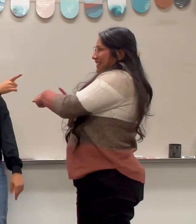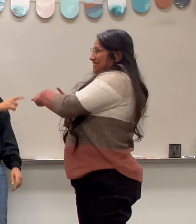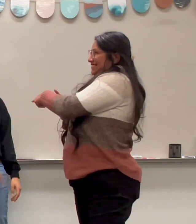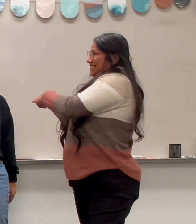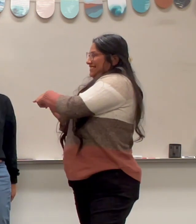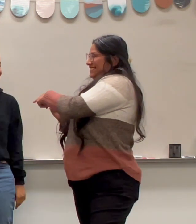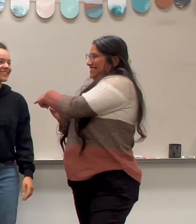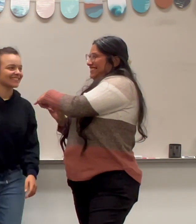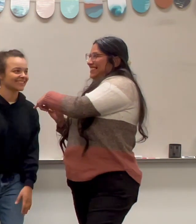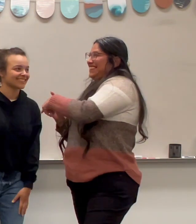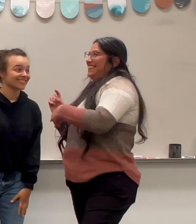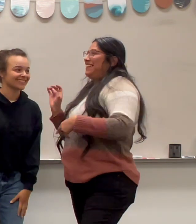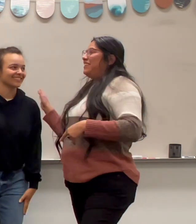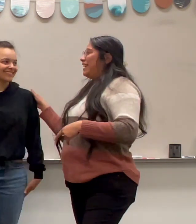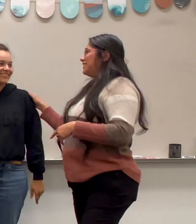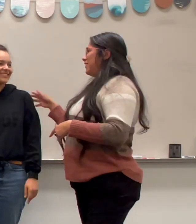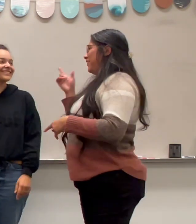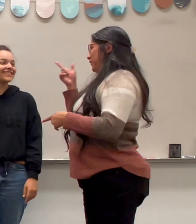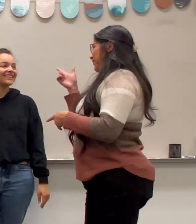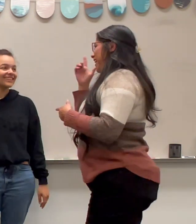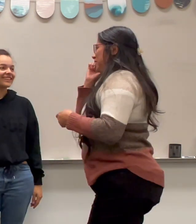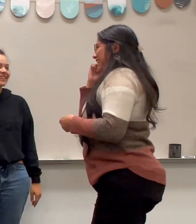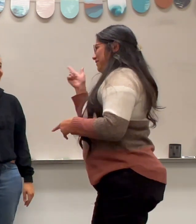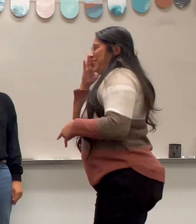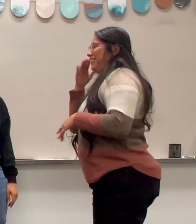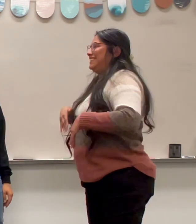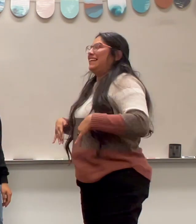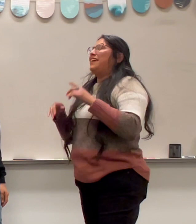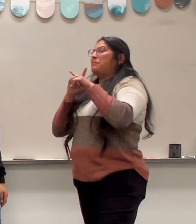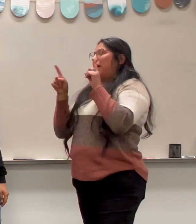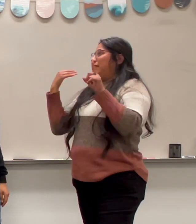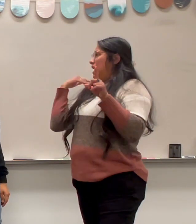I actually want to relate something to what she just said absolutely so I don't think you